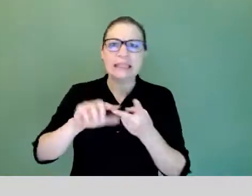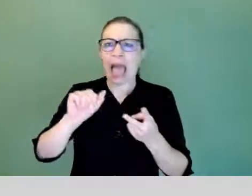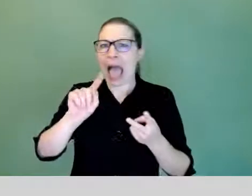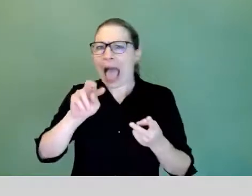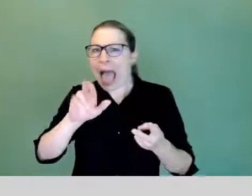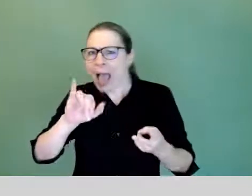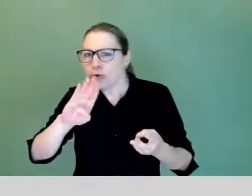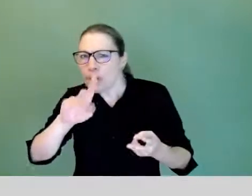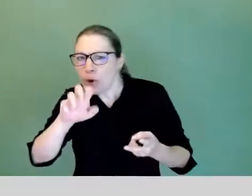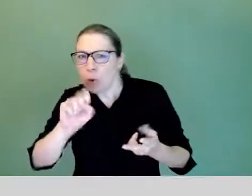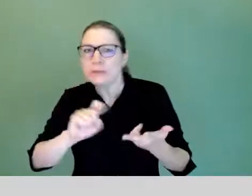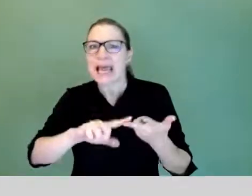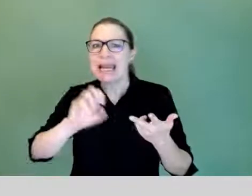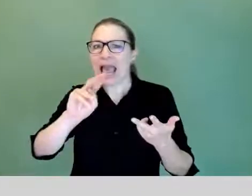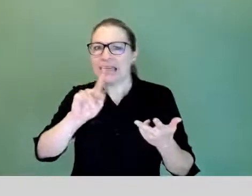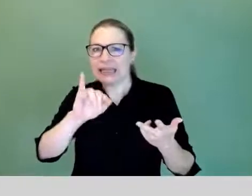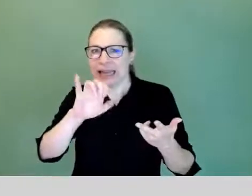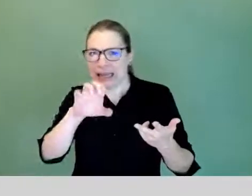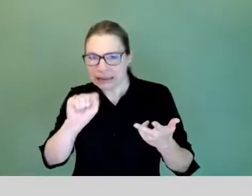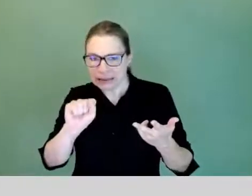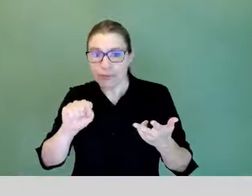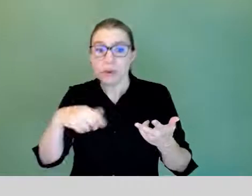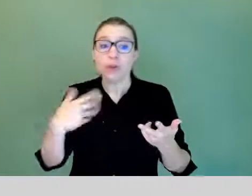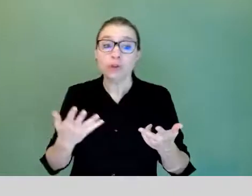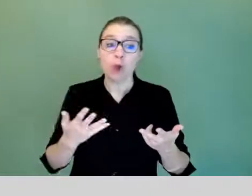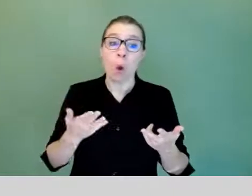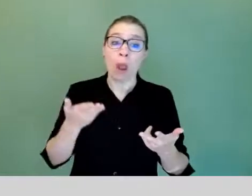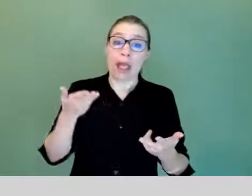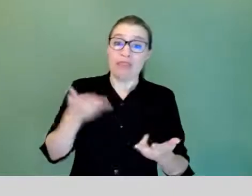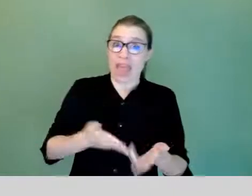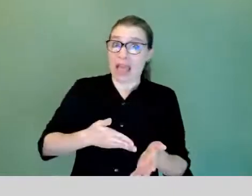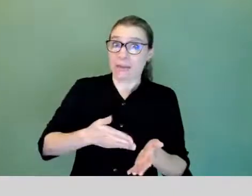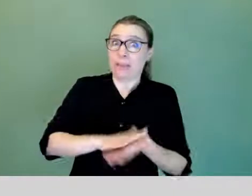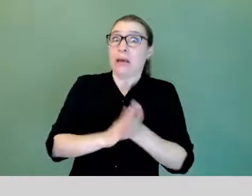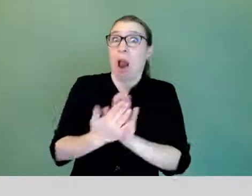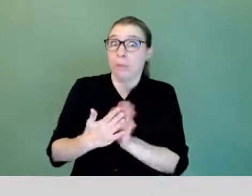So this flexibility itself becomes the vulnerability